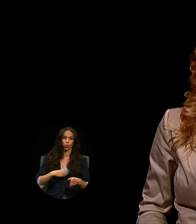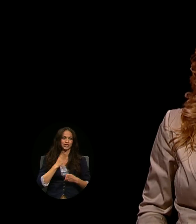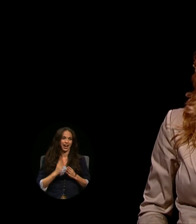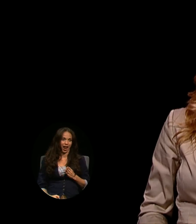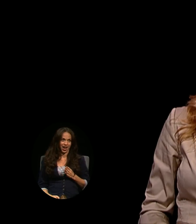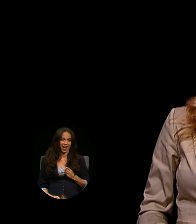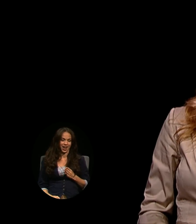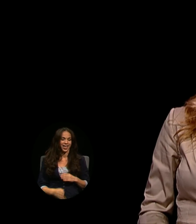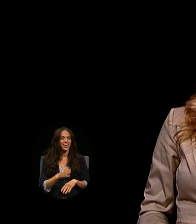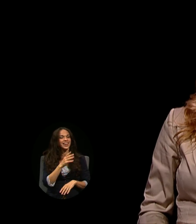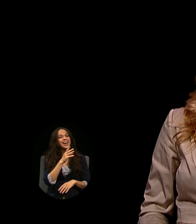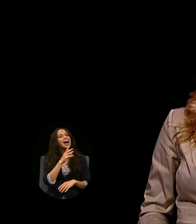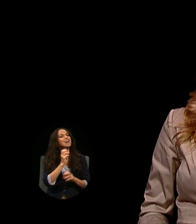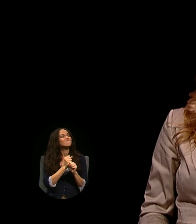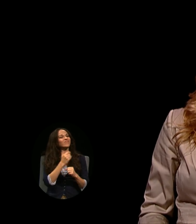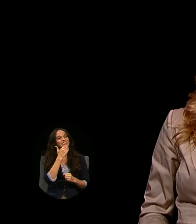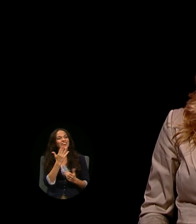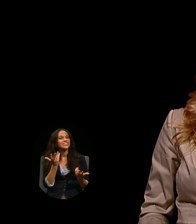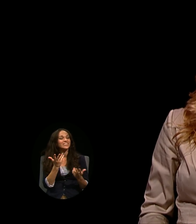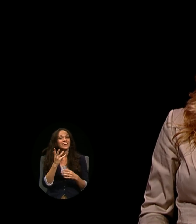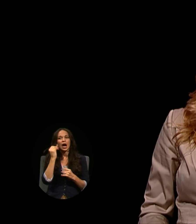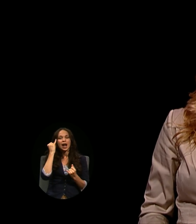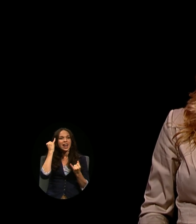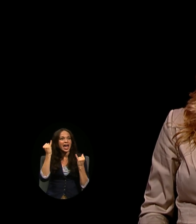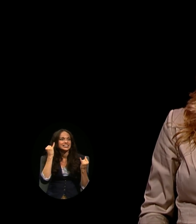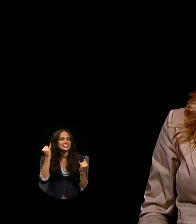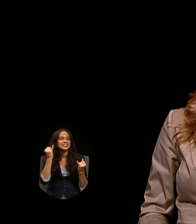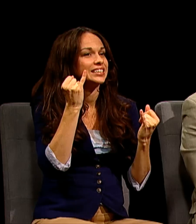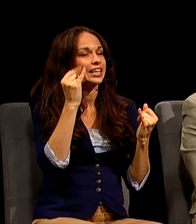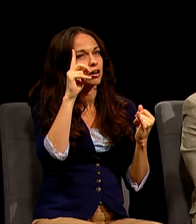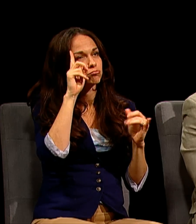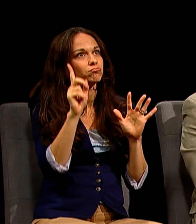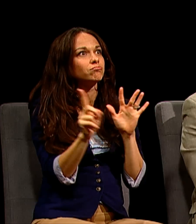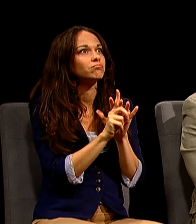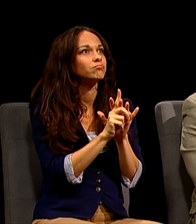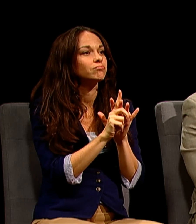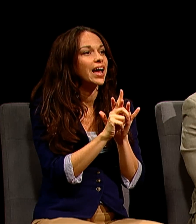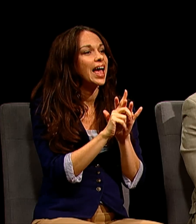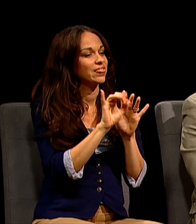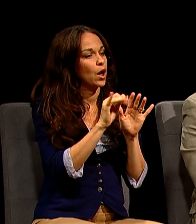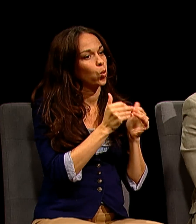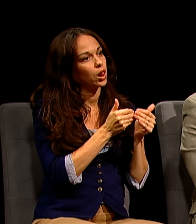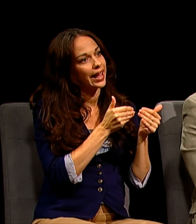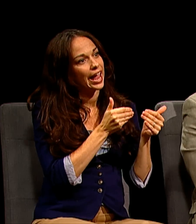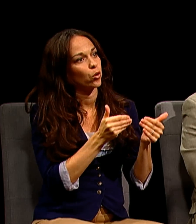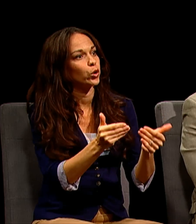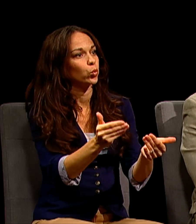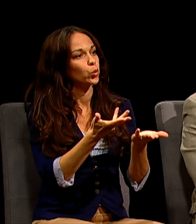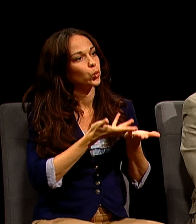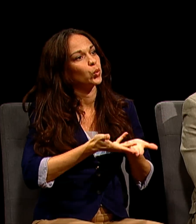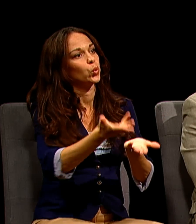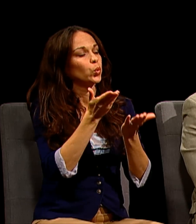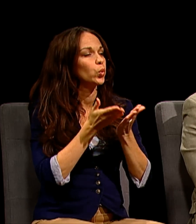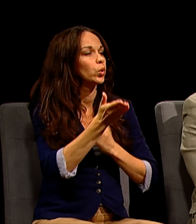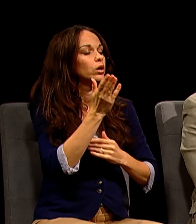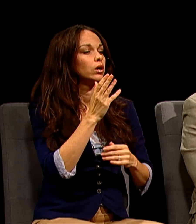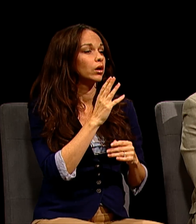What makes it good is having an idea and something that will carry through all the way. I've had some where I have an idea and I write about